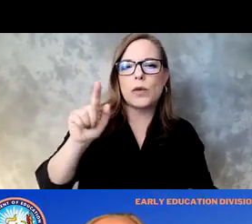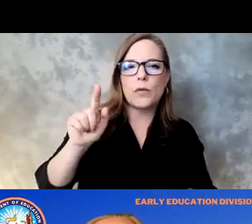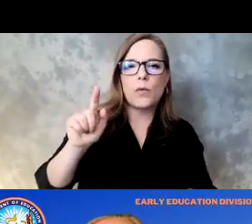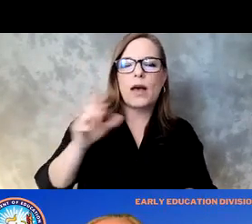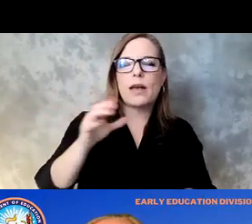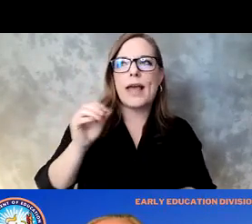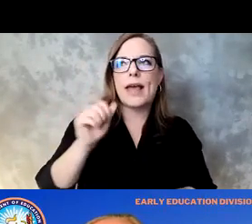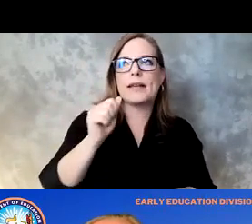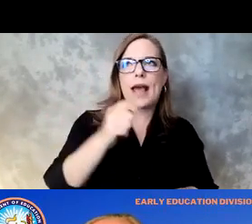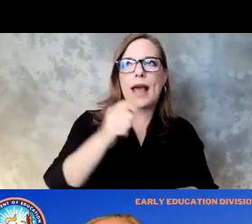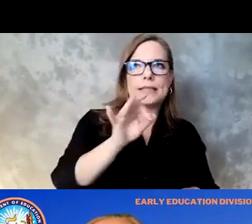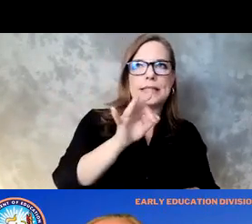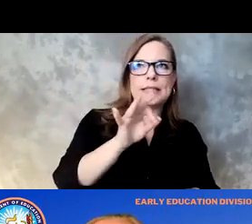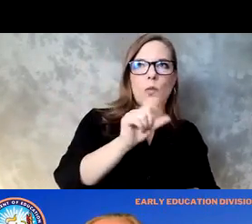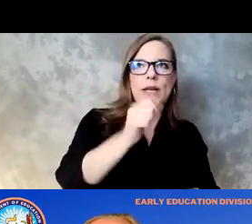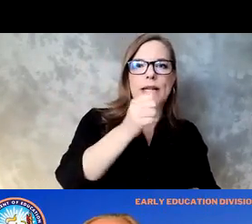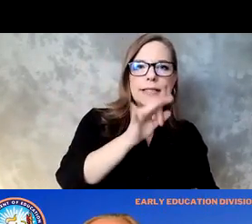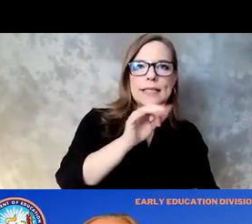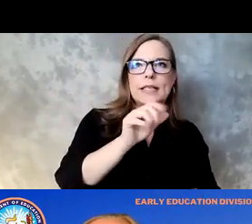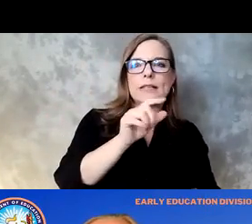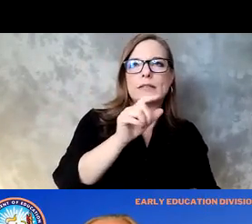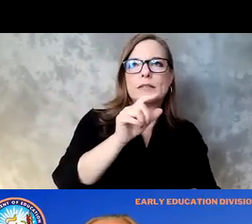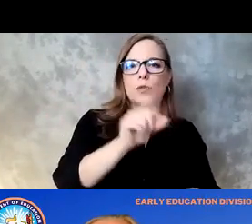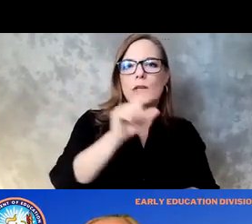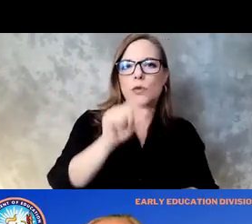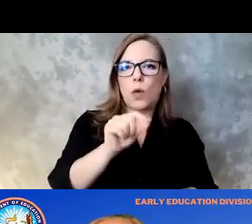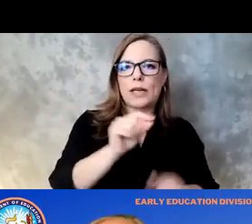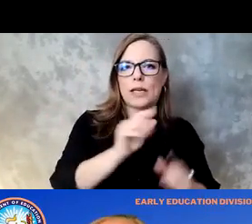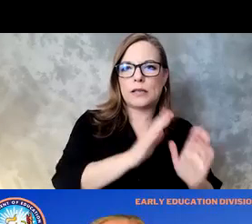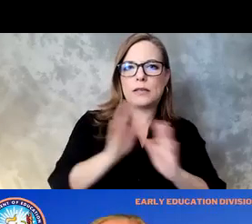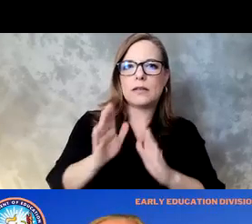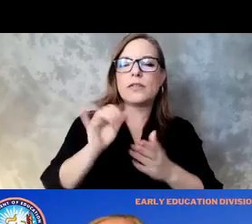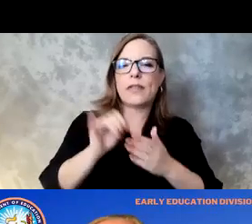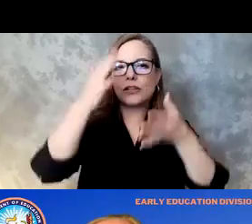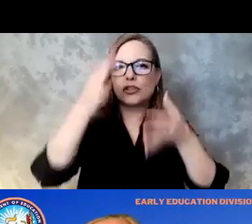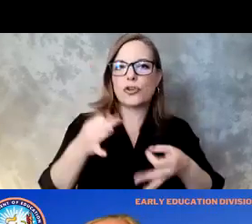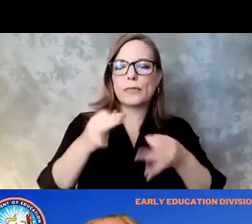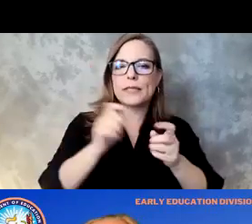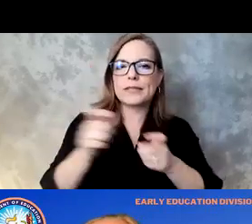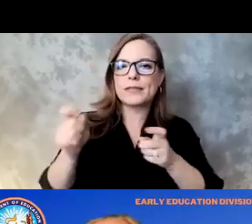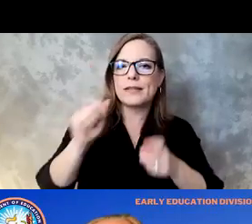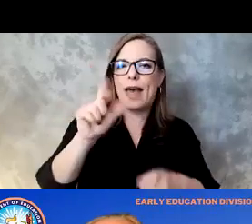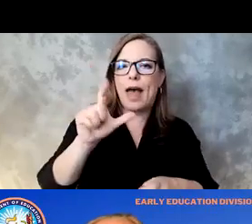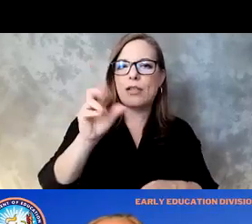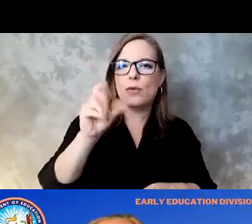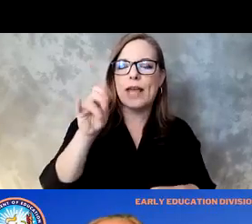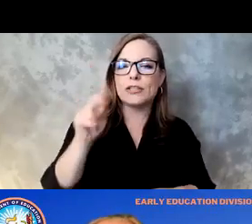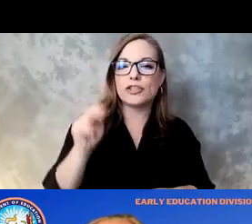the allocation so anyone that is meets the definition of an LEA that has Kindergarten